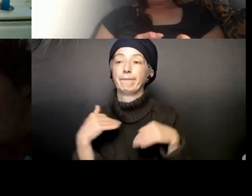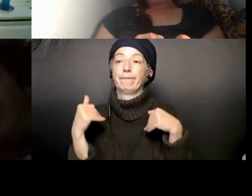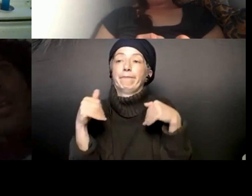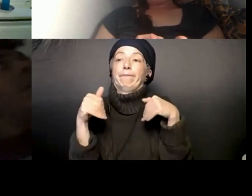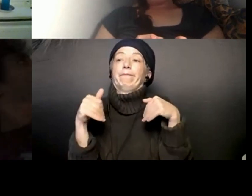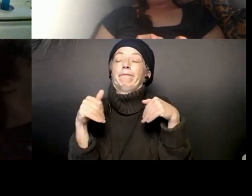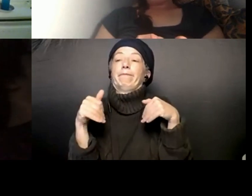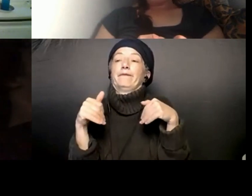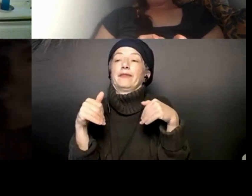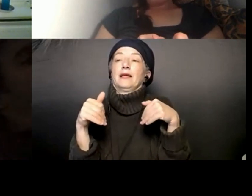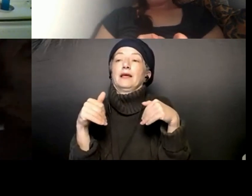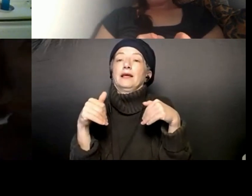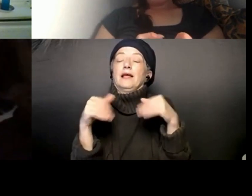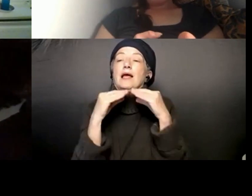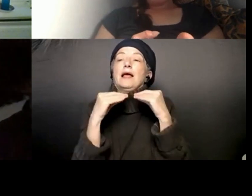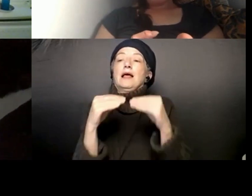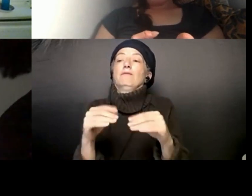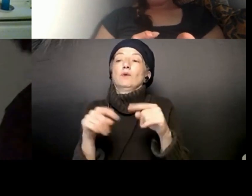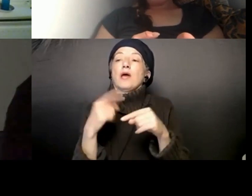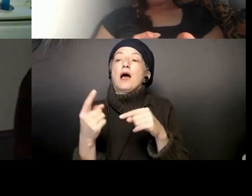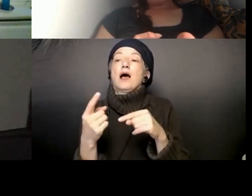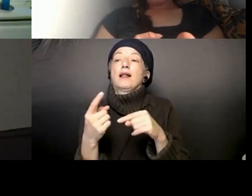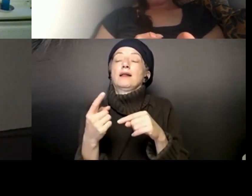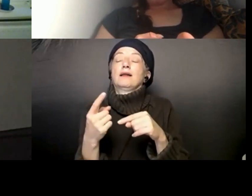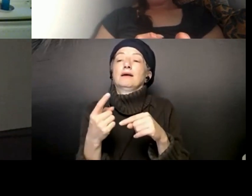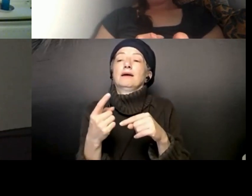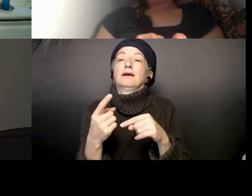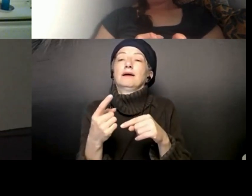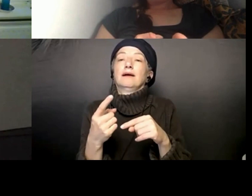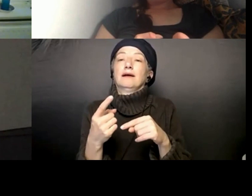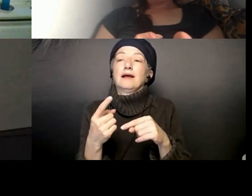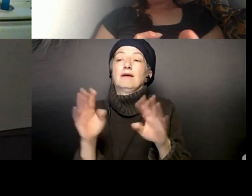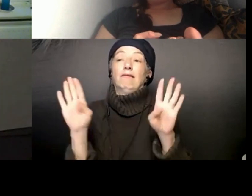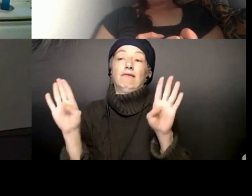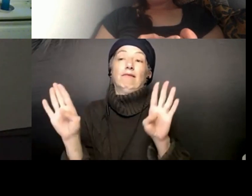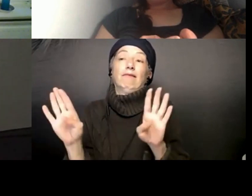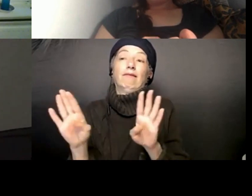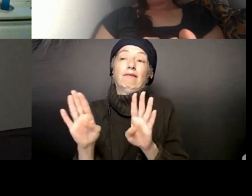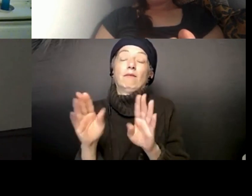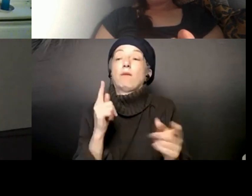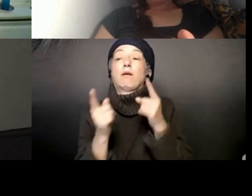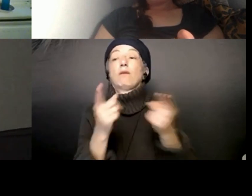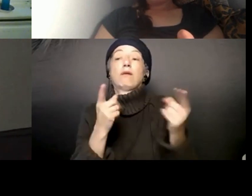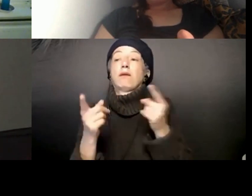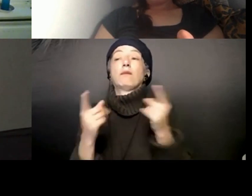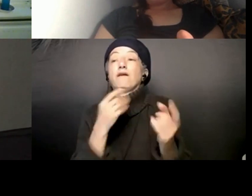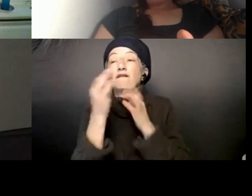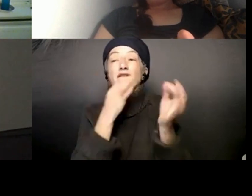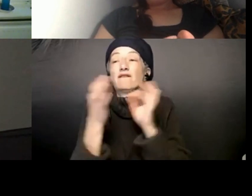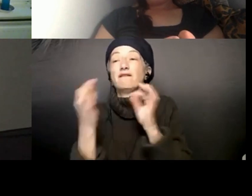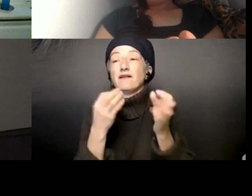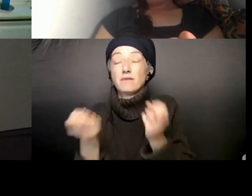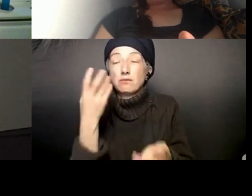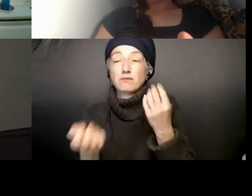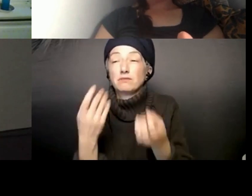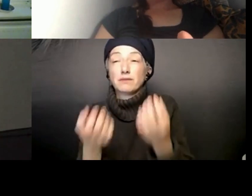But as soon as we come very close to the end, suddenly there are coming lots and lots of questions.